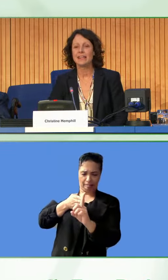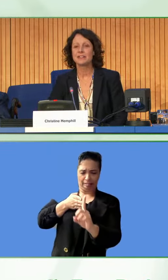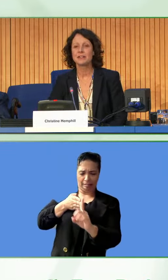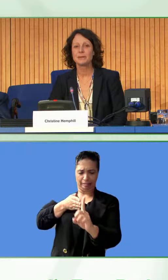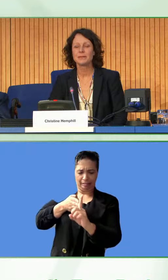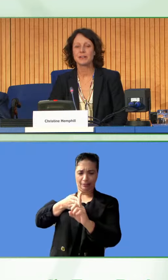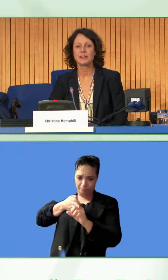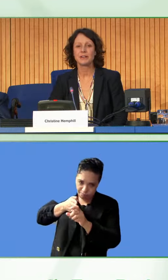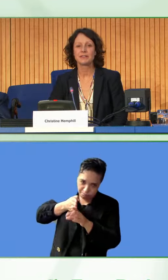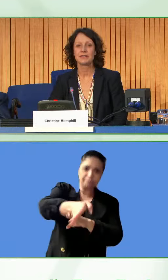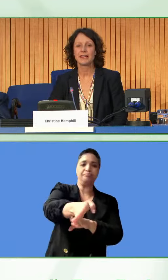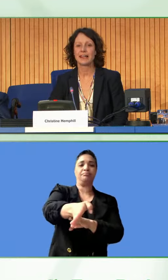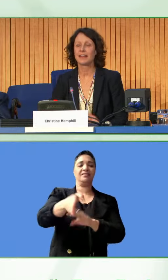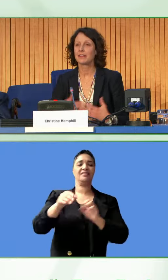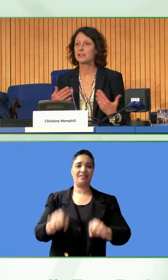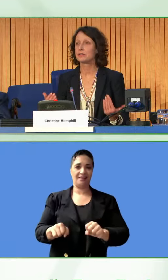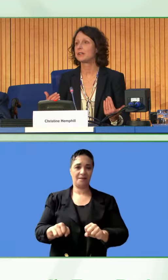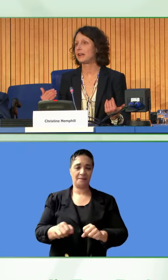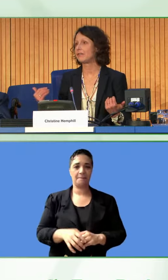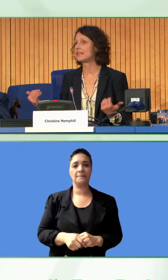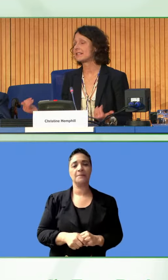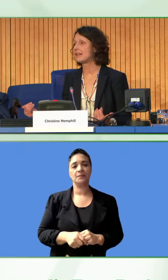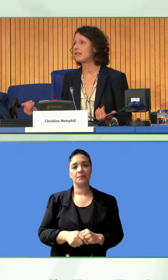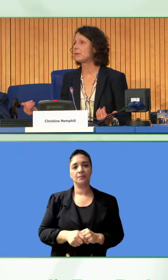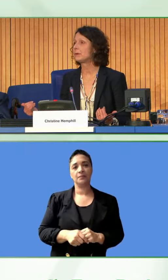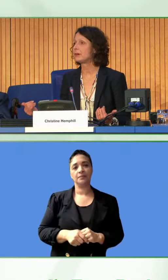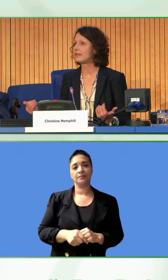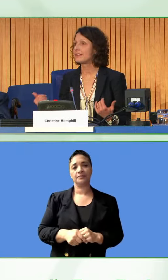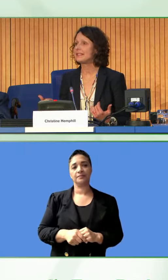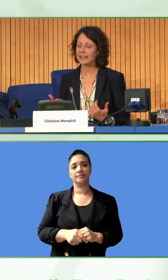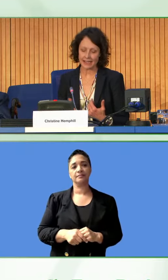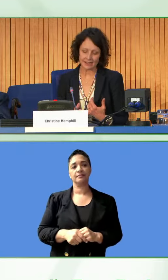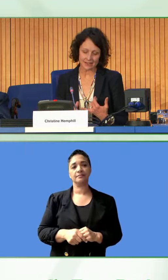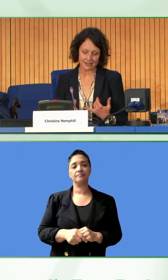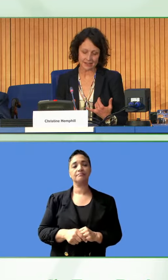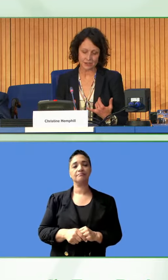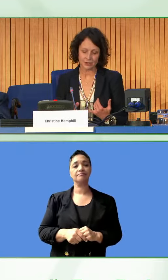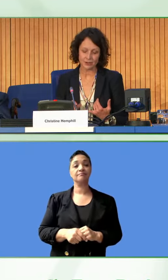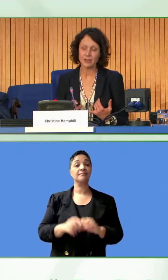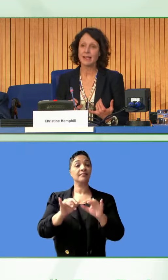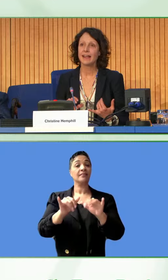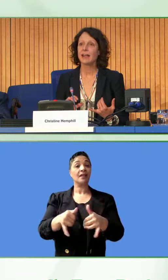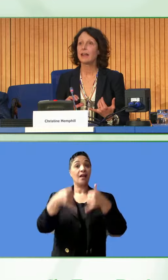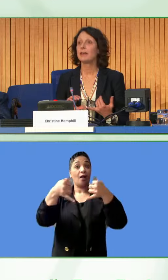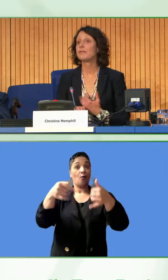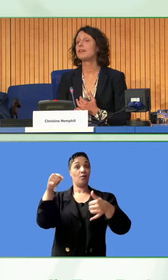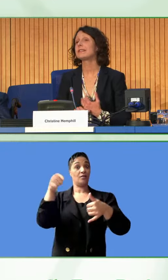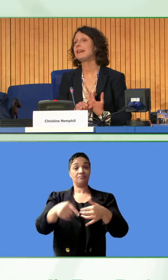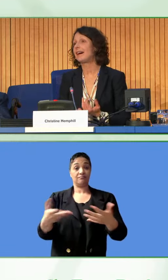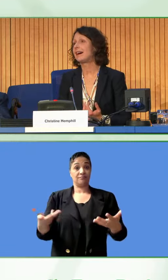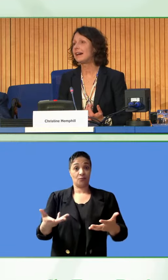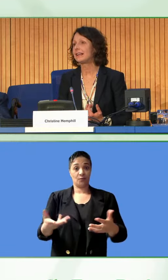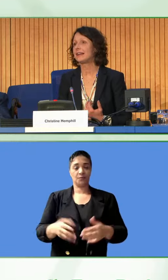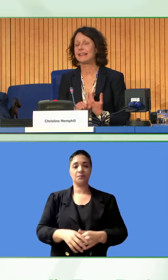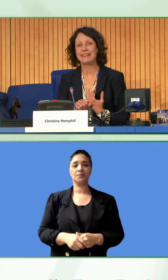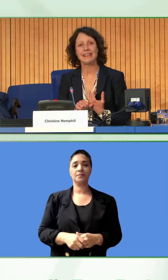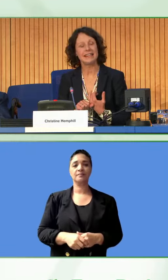In terms of the joy of the discovery awards, this allows us to, firstly, highlight the